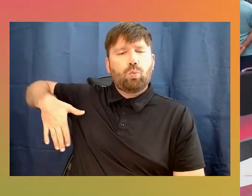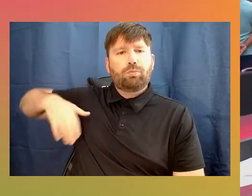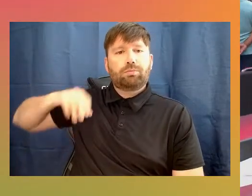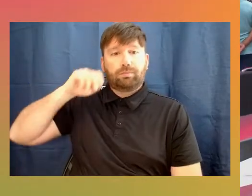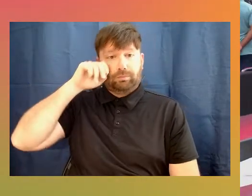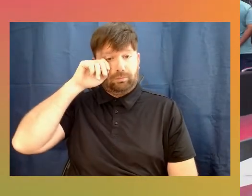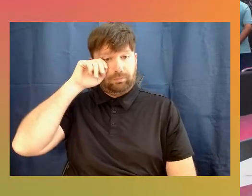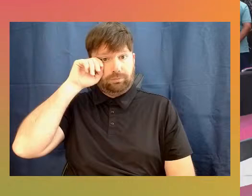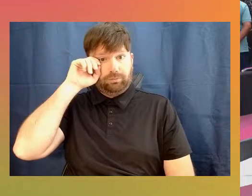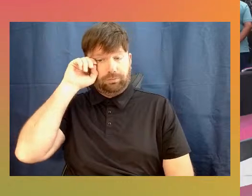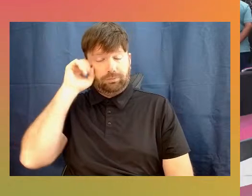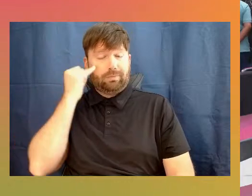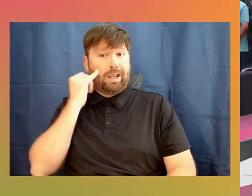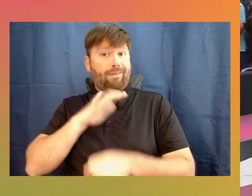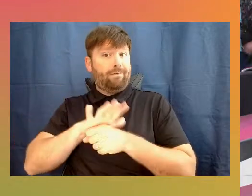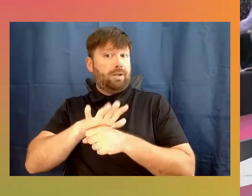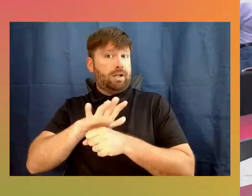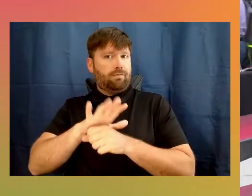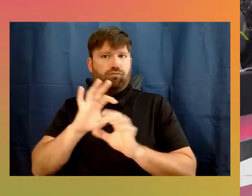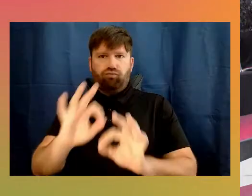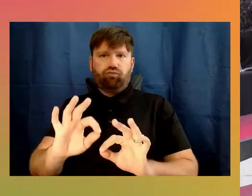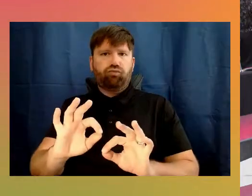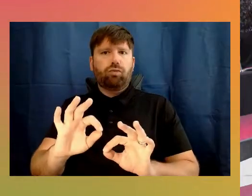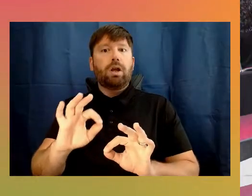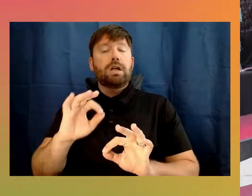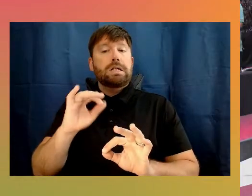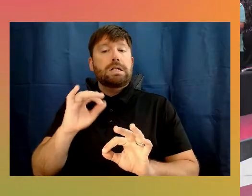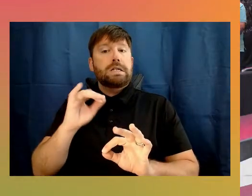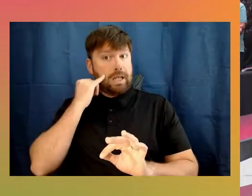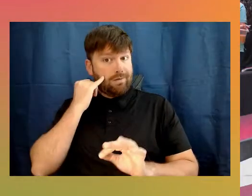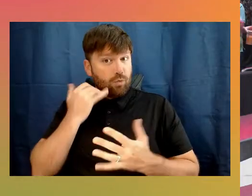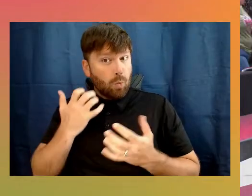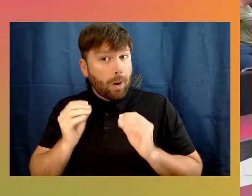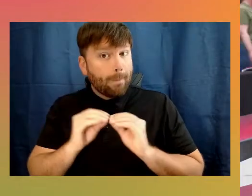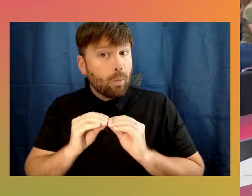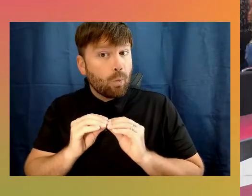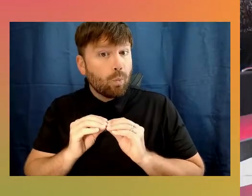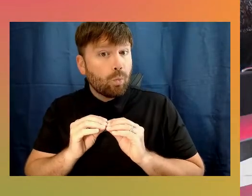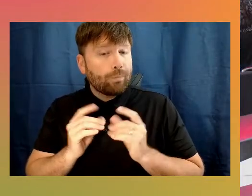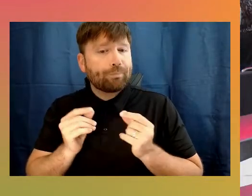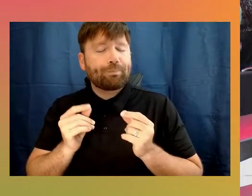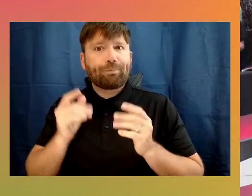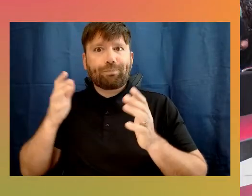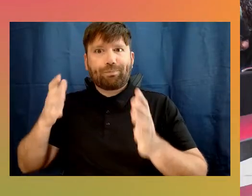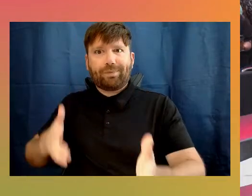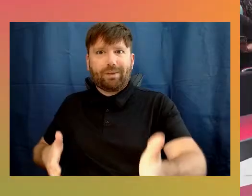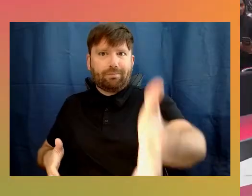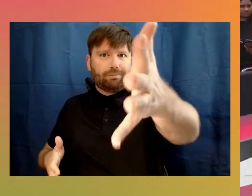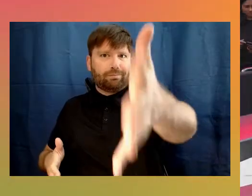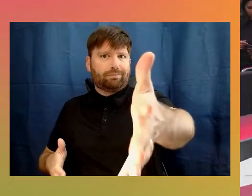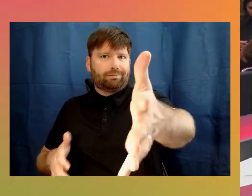TOES POINT DOWN. IF THIS IS ENOUGH FOR YOU, YOU CAN STAY HERE.